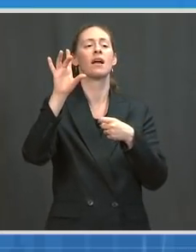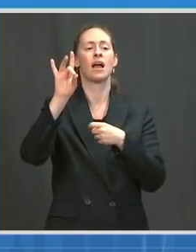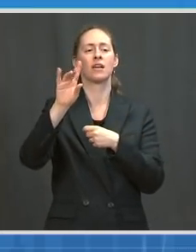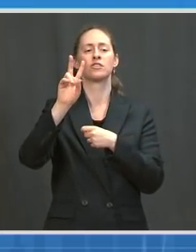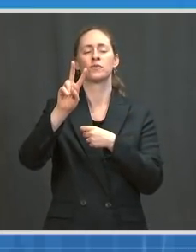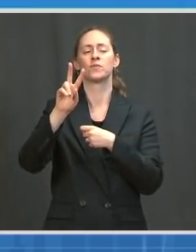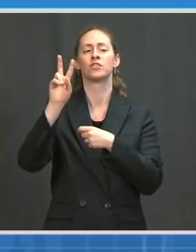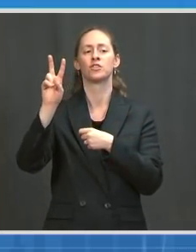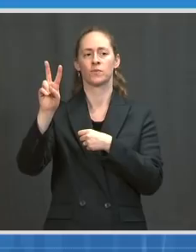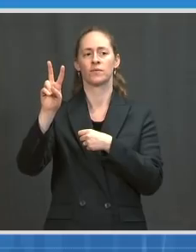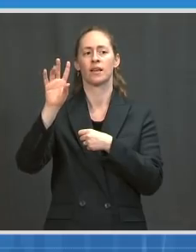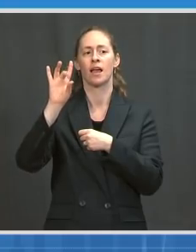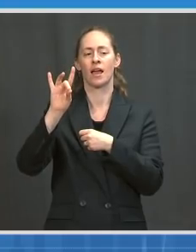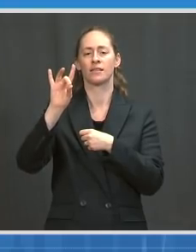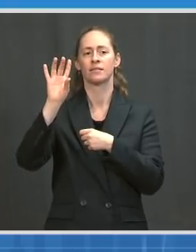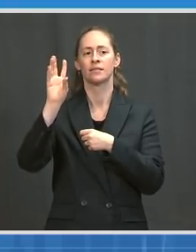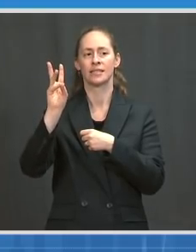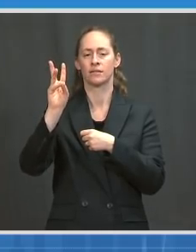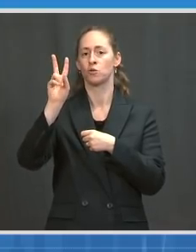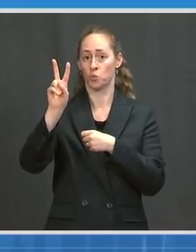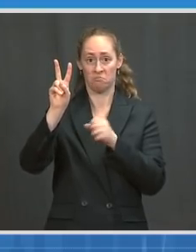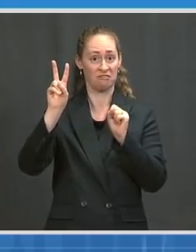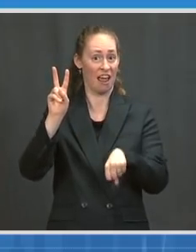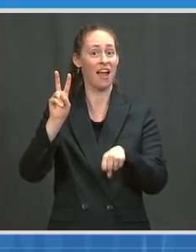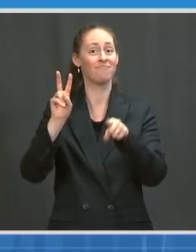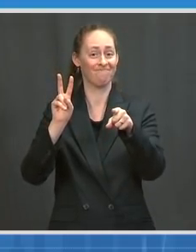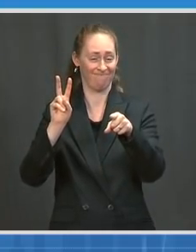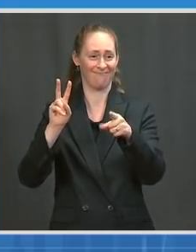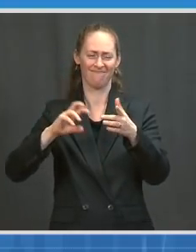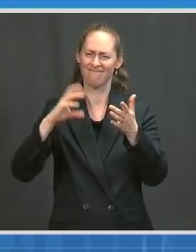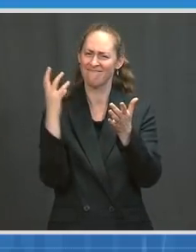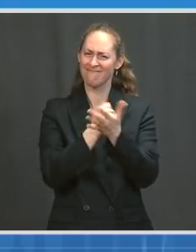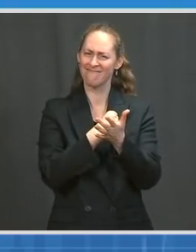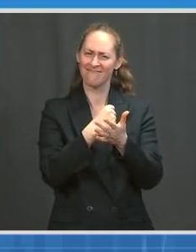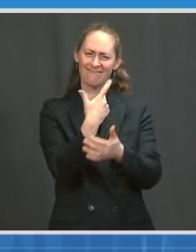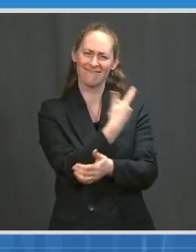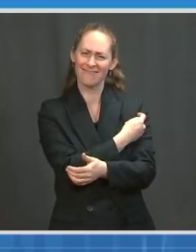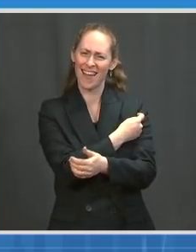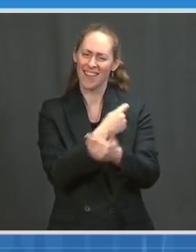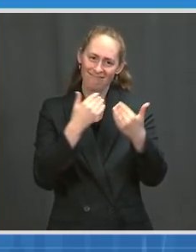Get vaccinated. Back to you, Andy. Mr. Slavitt: Thank you. Thank you very much, Tony.